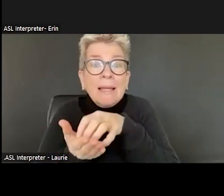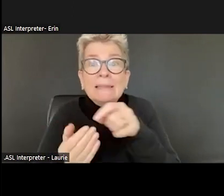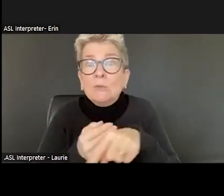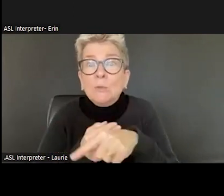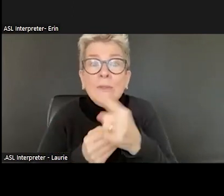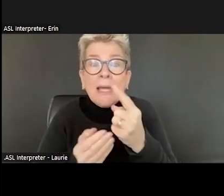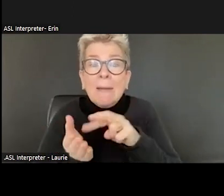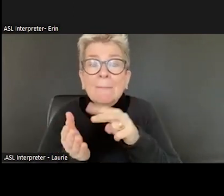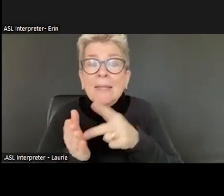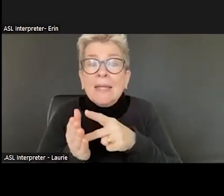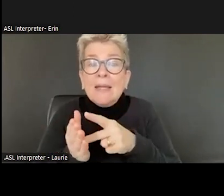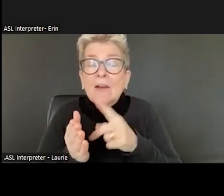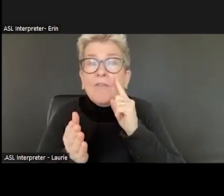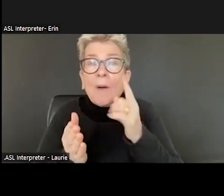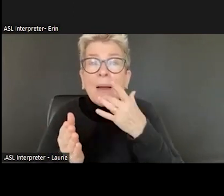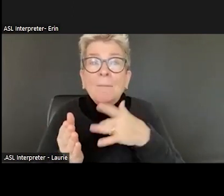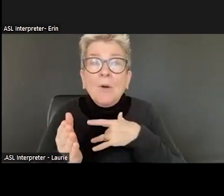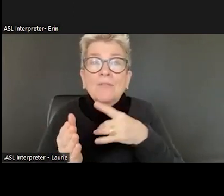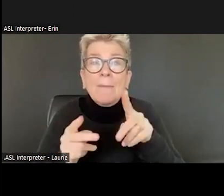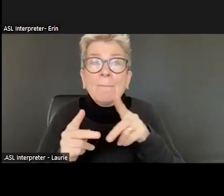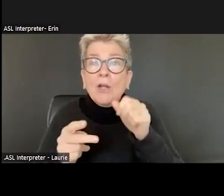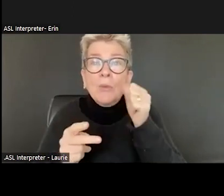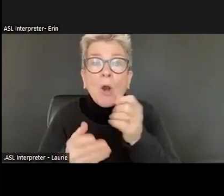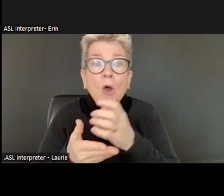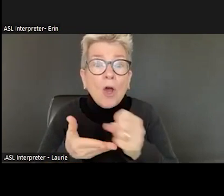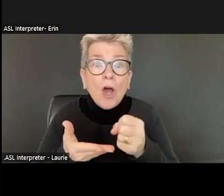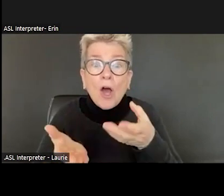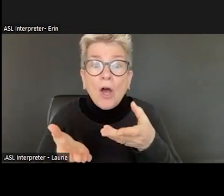cupcakes left for my birthday party tomorrow. So again, it's still financial education but